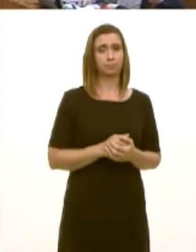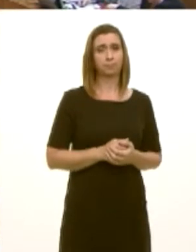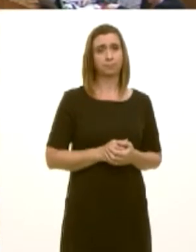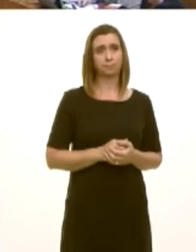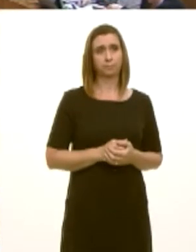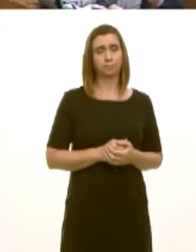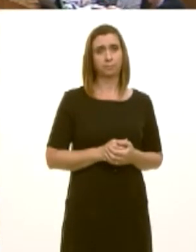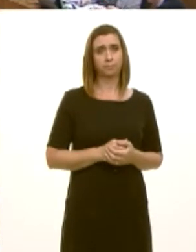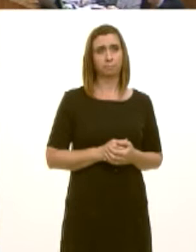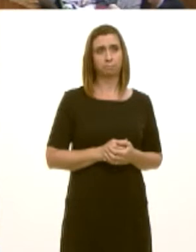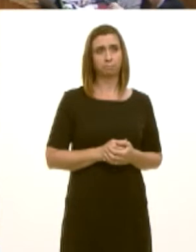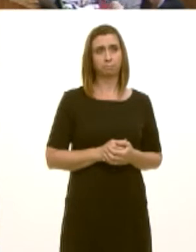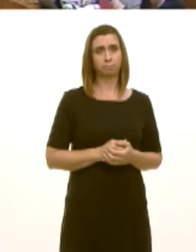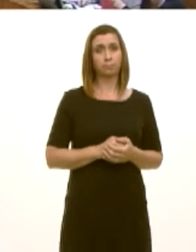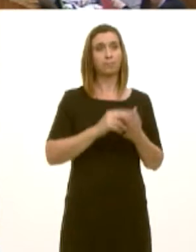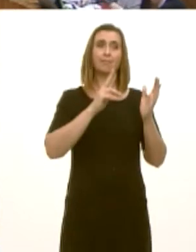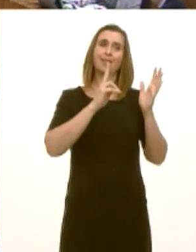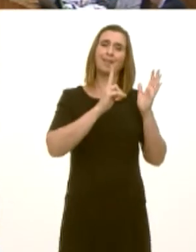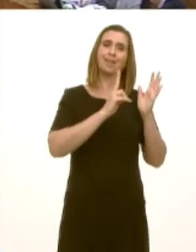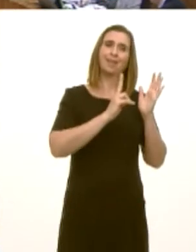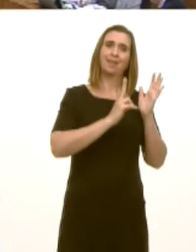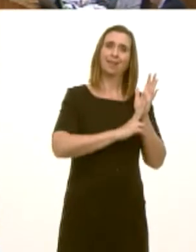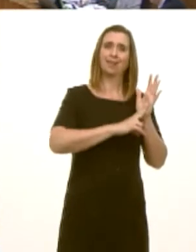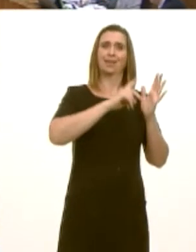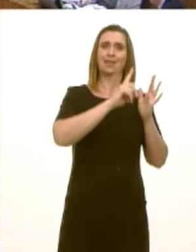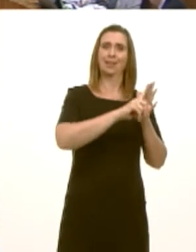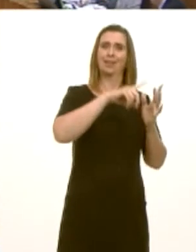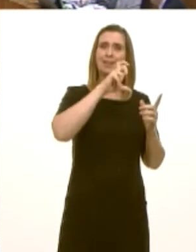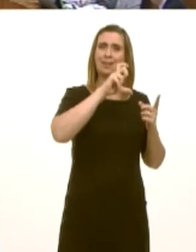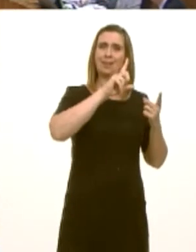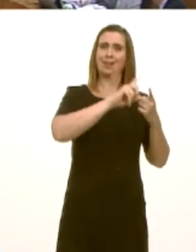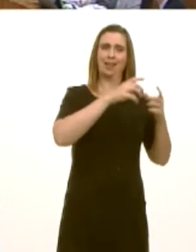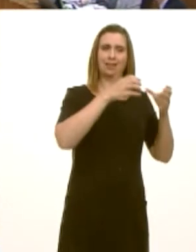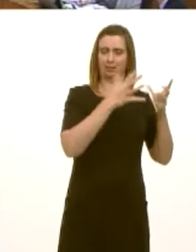First Minister, the National Institute for Health and Care ExcellenceóNICEóhas issued